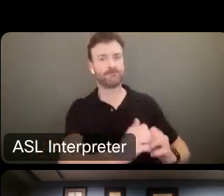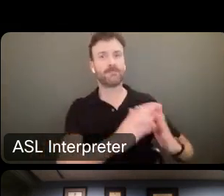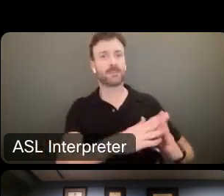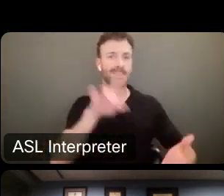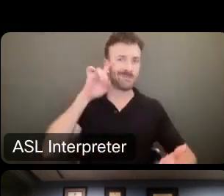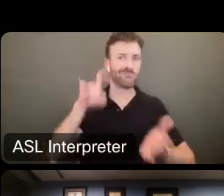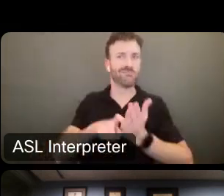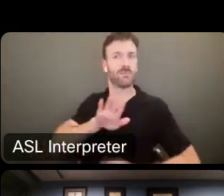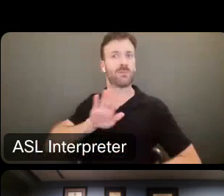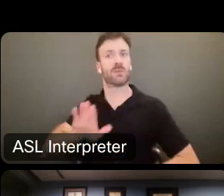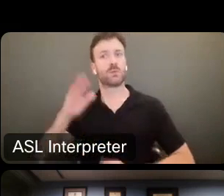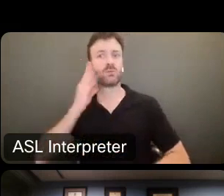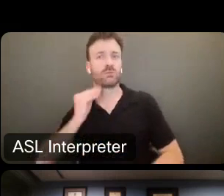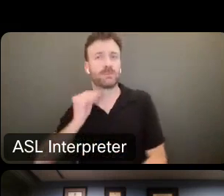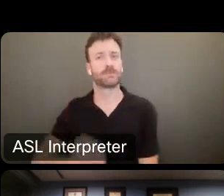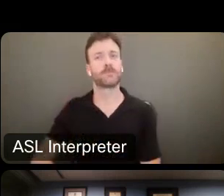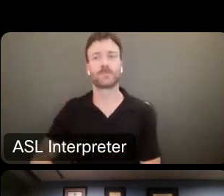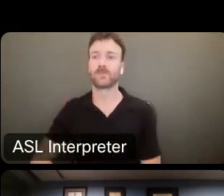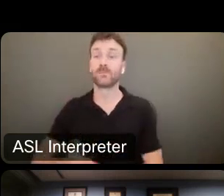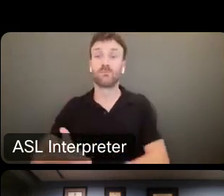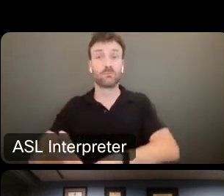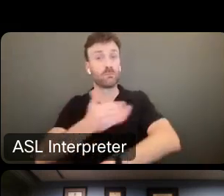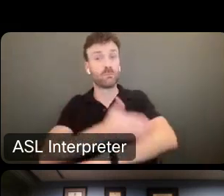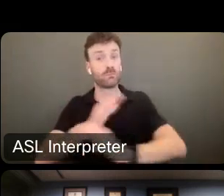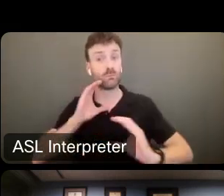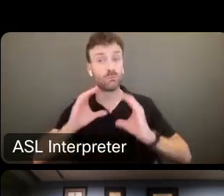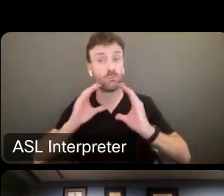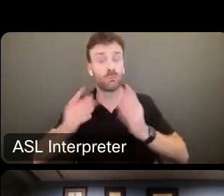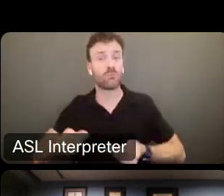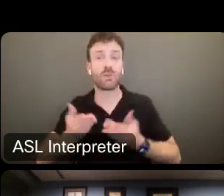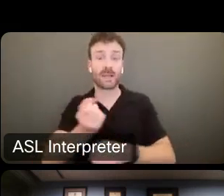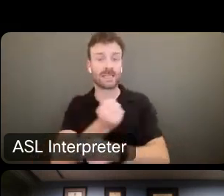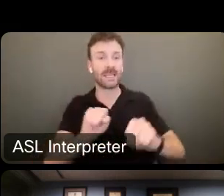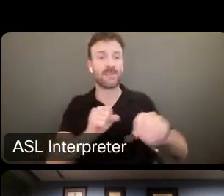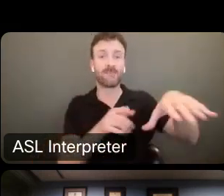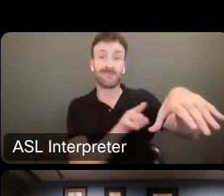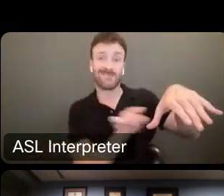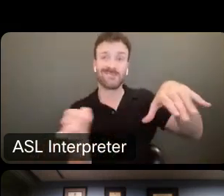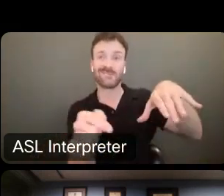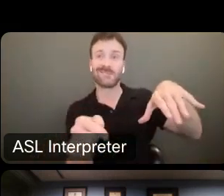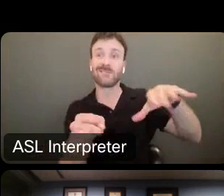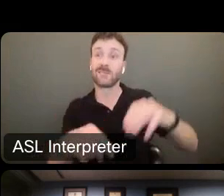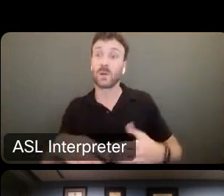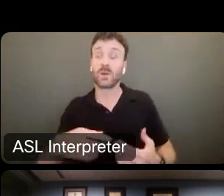Improving communications, providing a safe path for travel, training and education, and